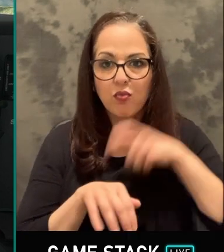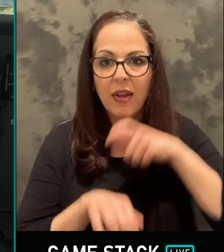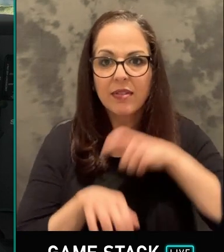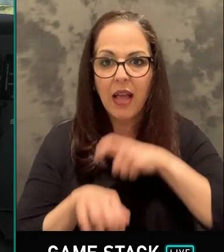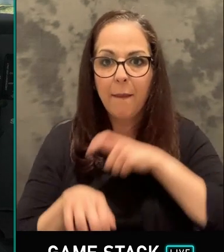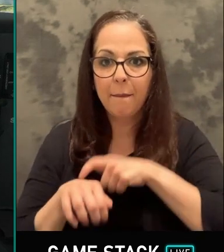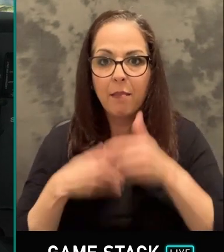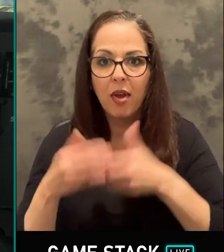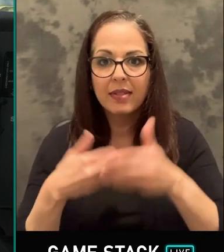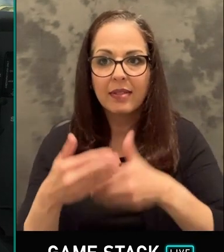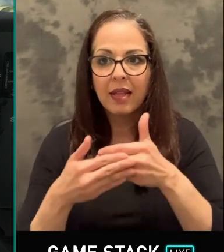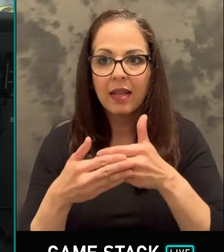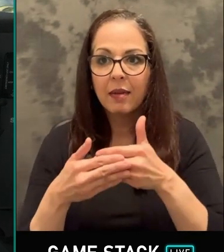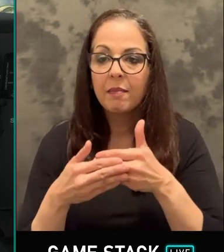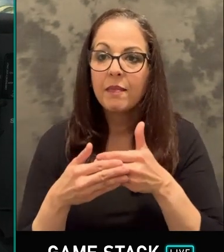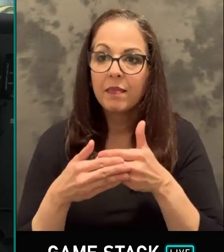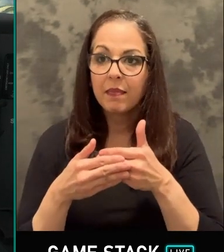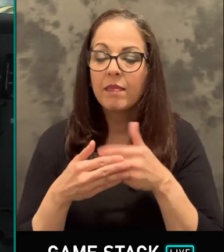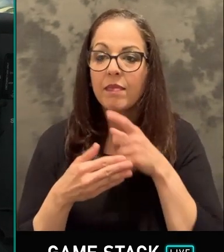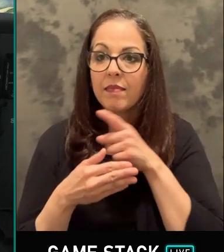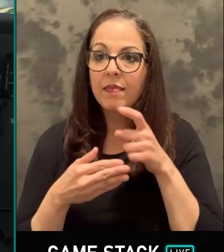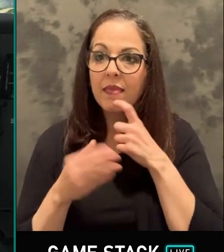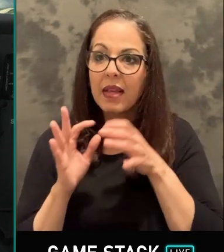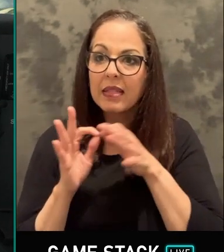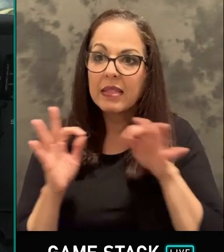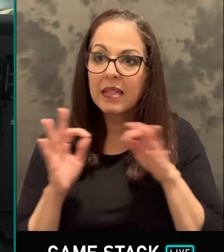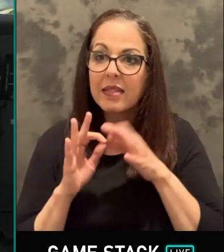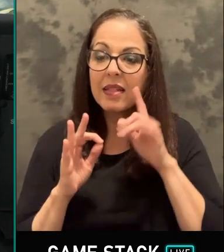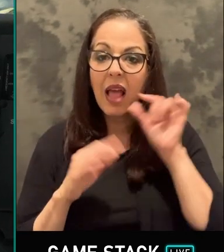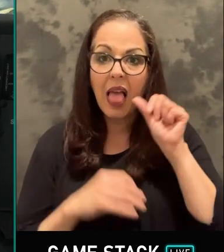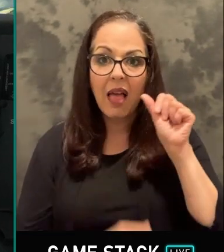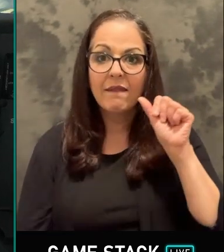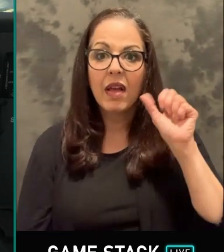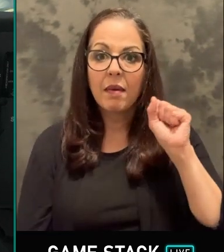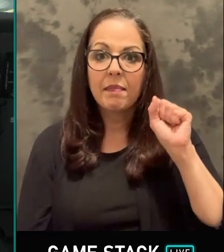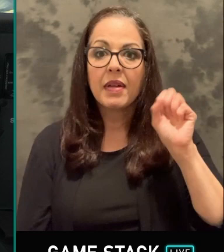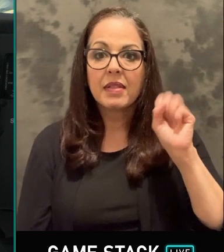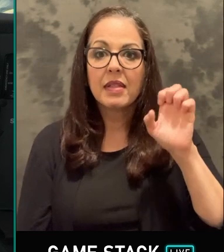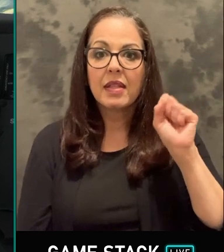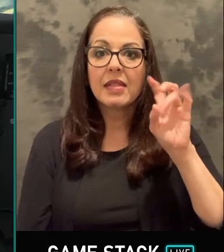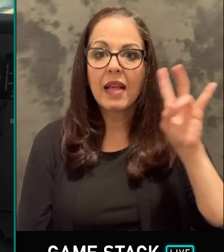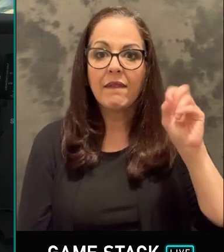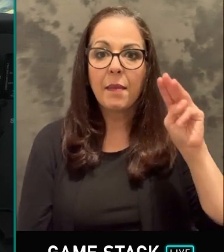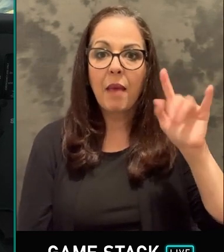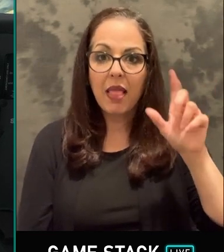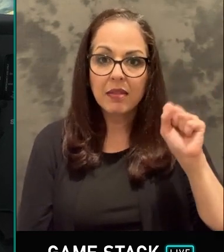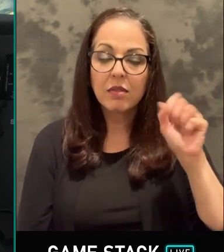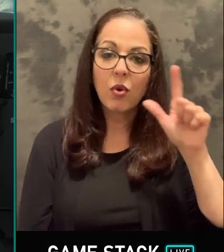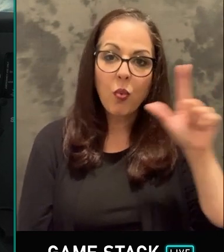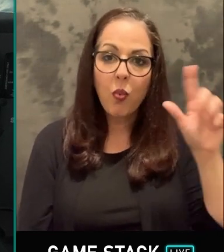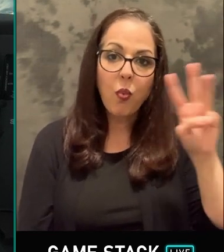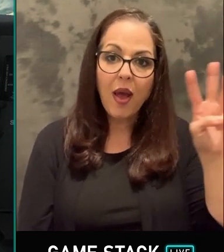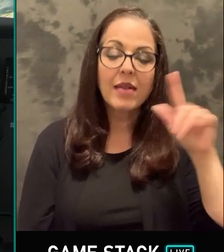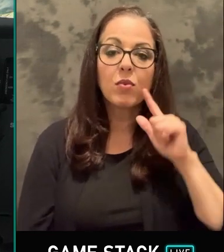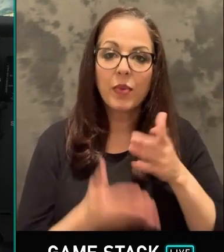“Zurich Center, Cessna ASXGSA, 7 miles West of Locarno, request IFR to Malpensa, ready to copy.